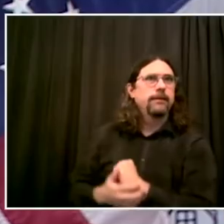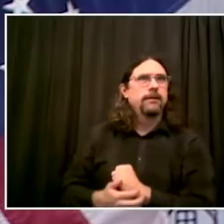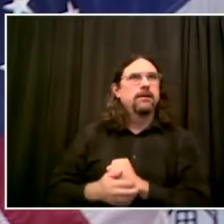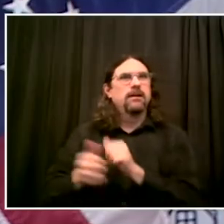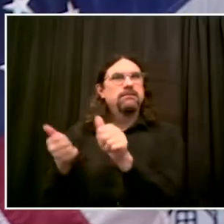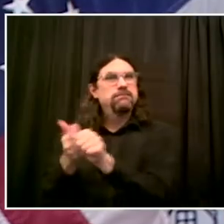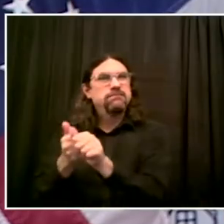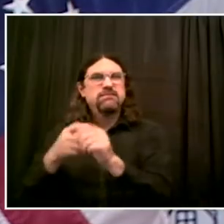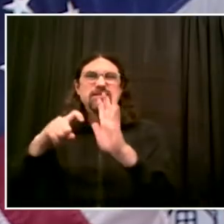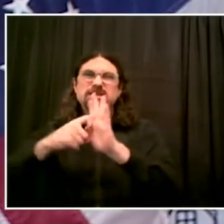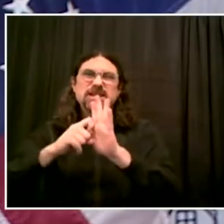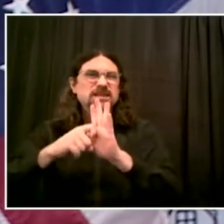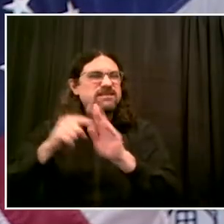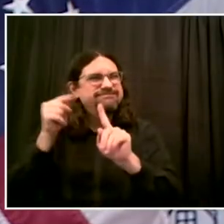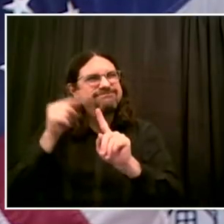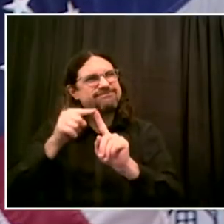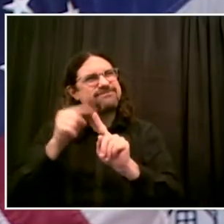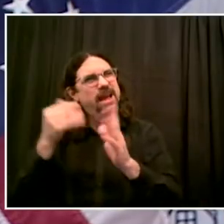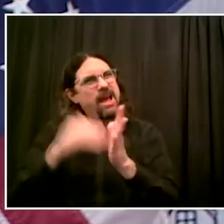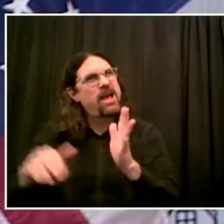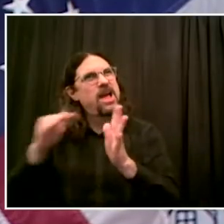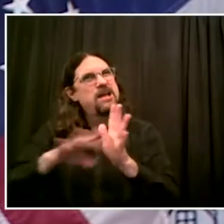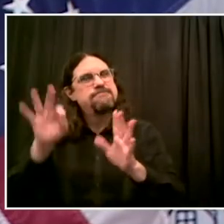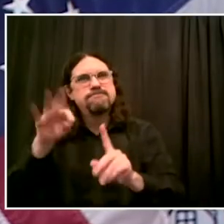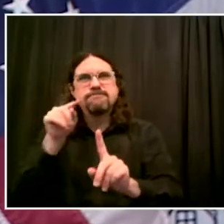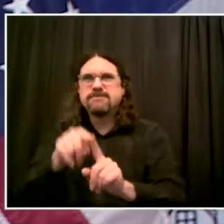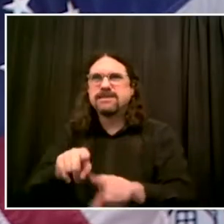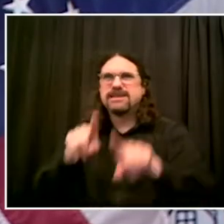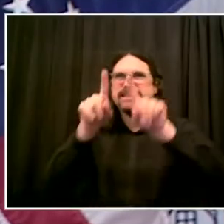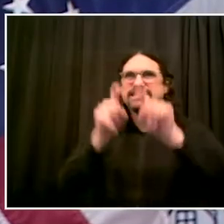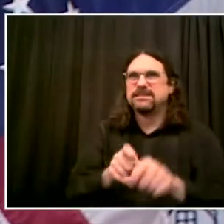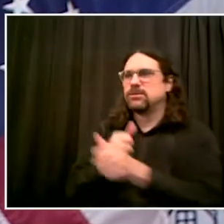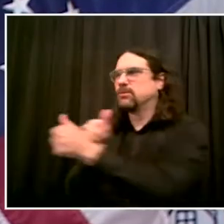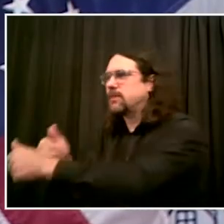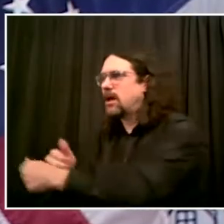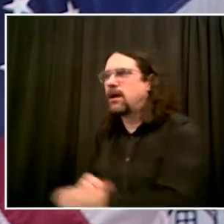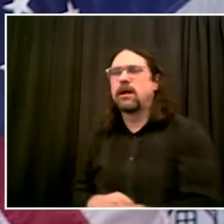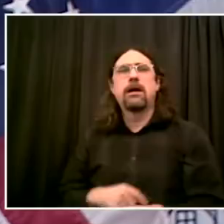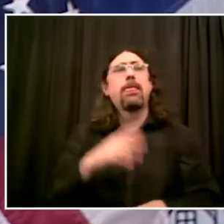PART OF HOW WE RESTART SMARTLY. THAT TEST, TRACE